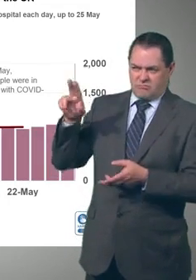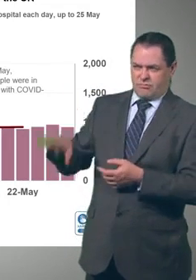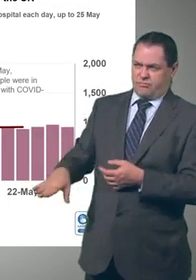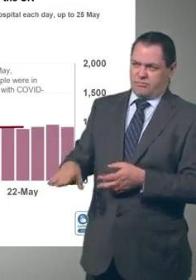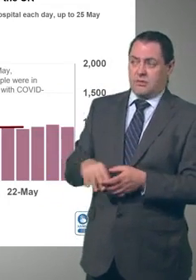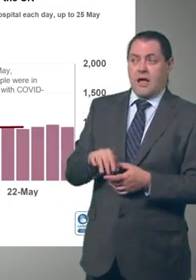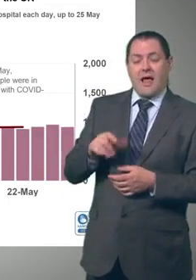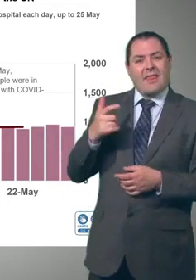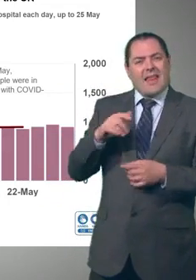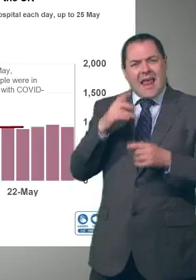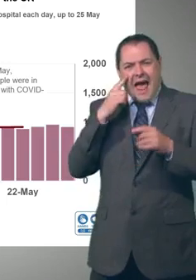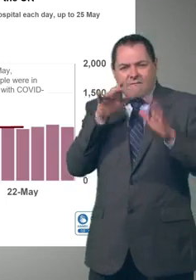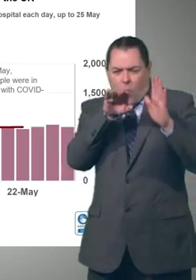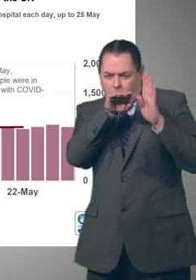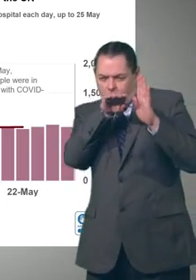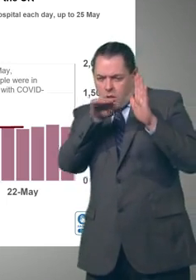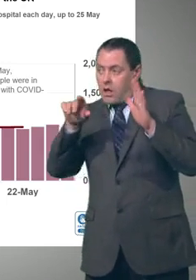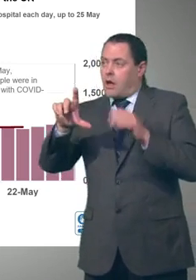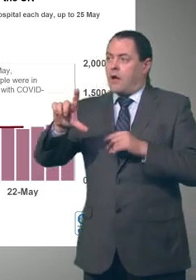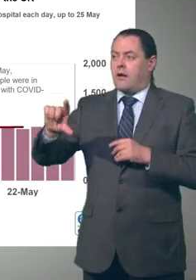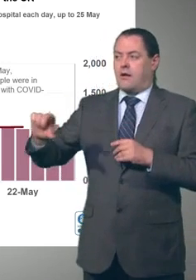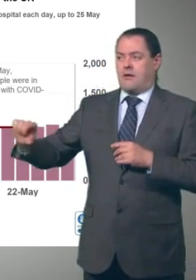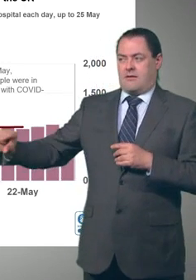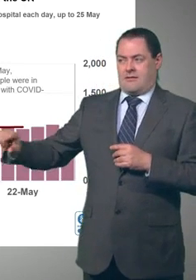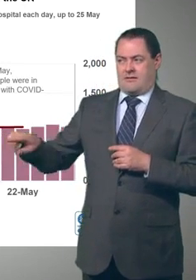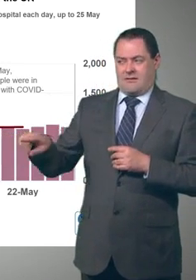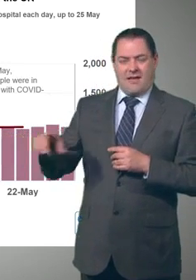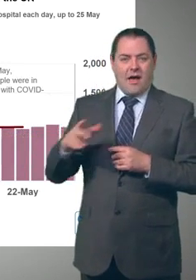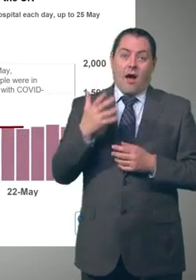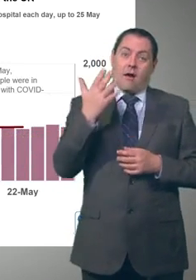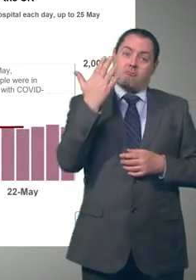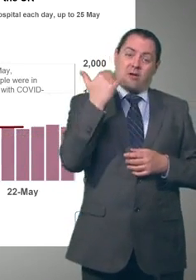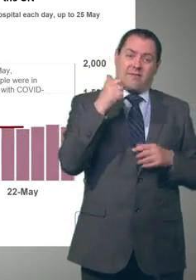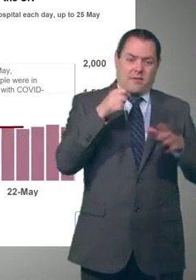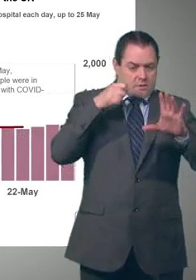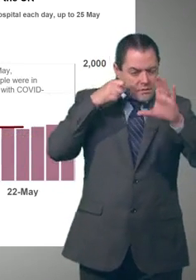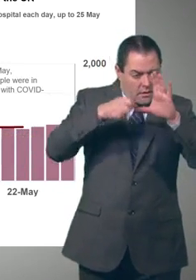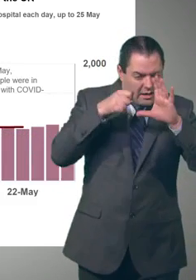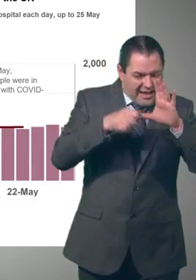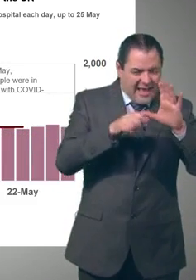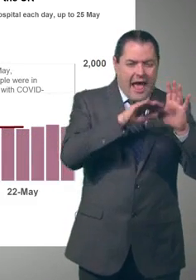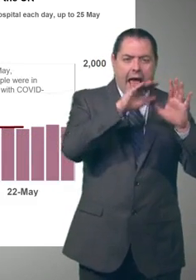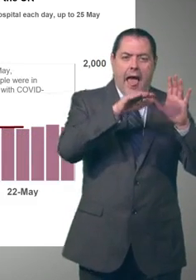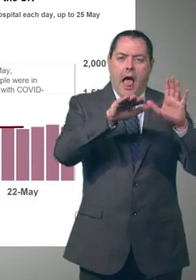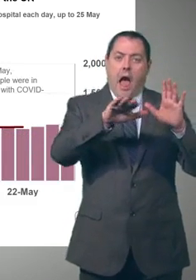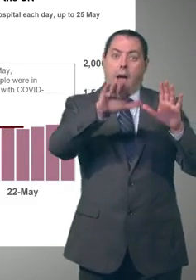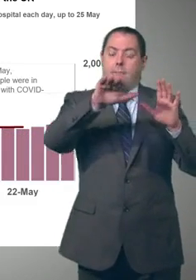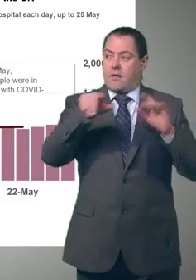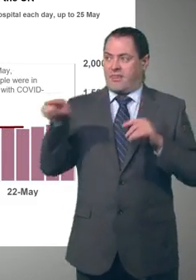tail end of that curve and in contrast, currently to the data